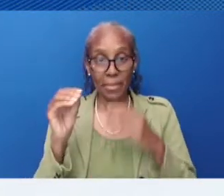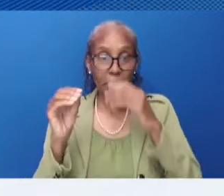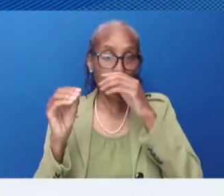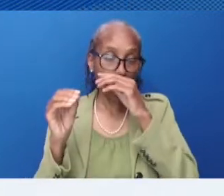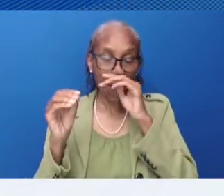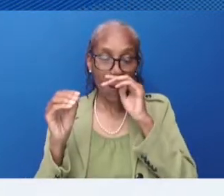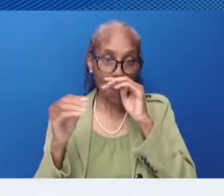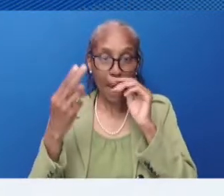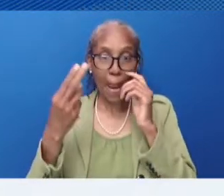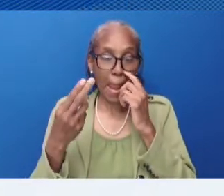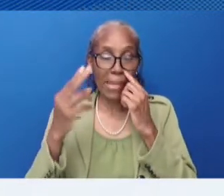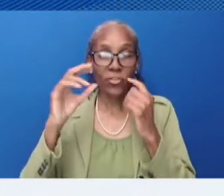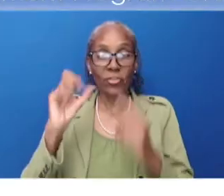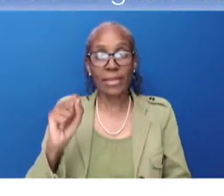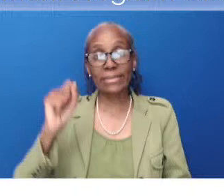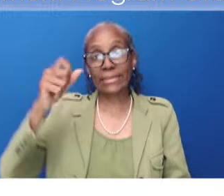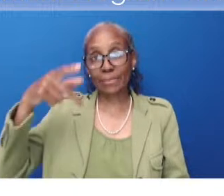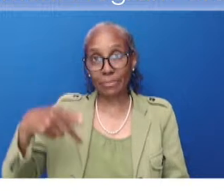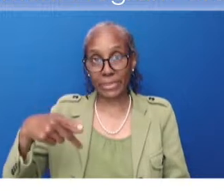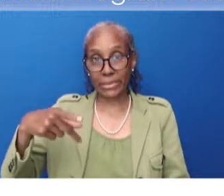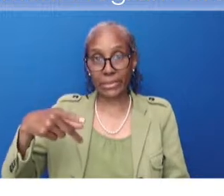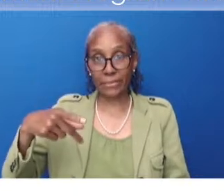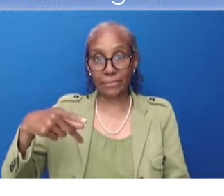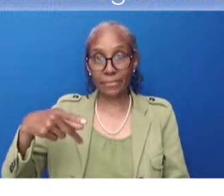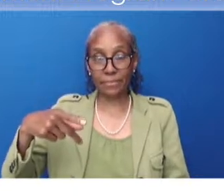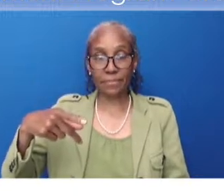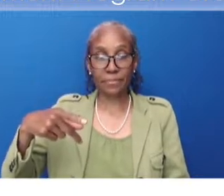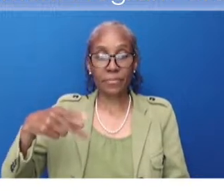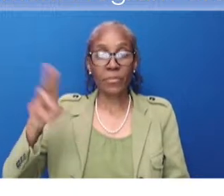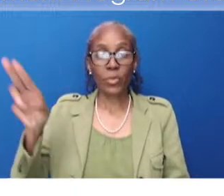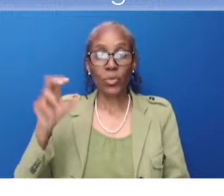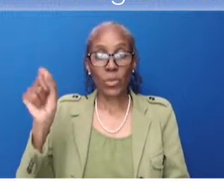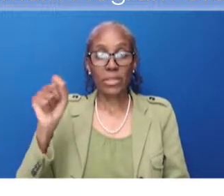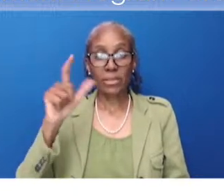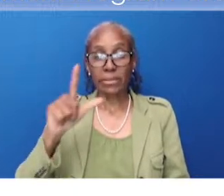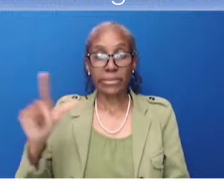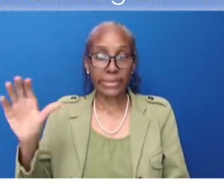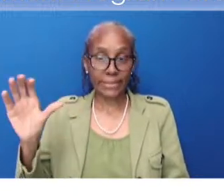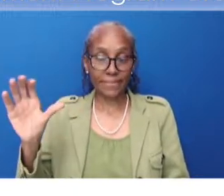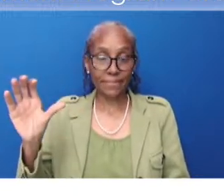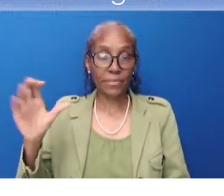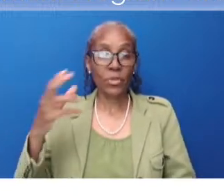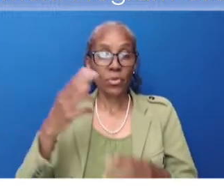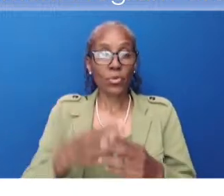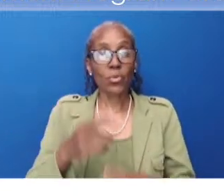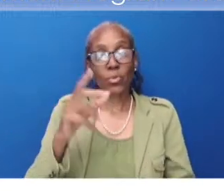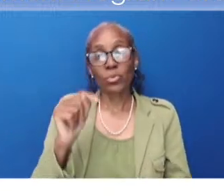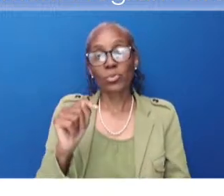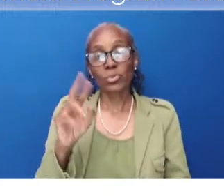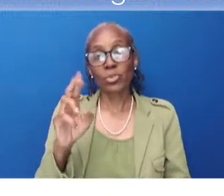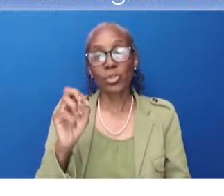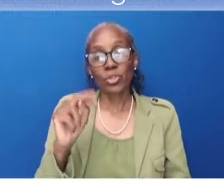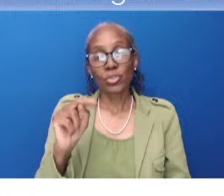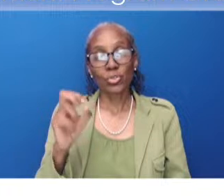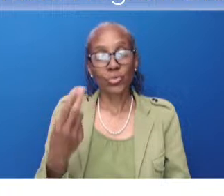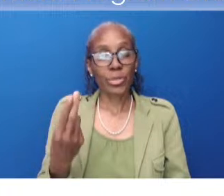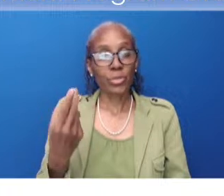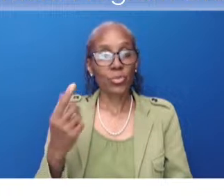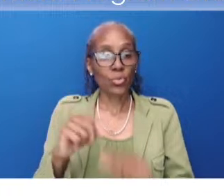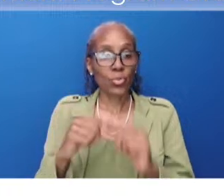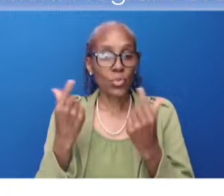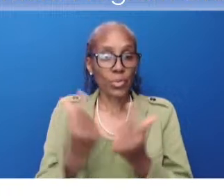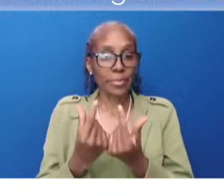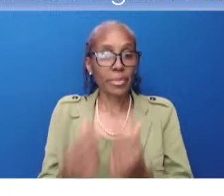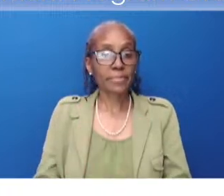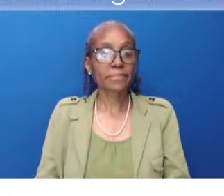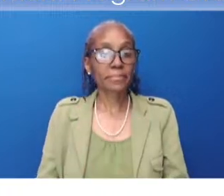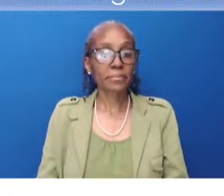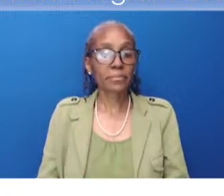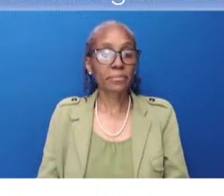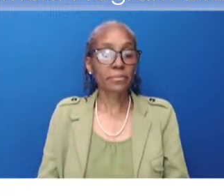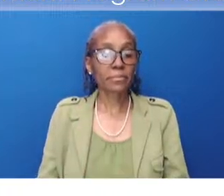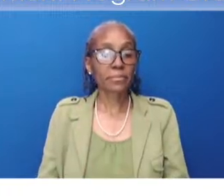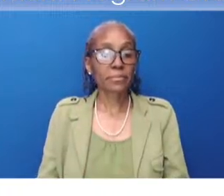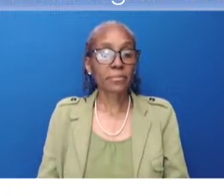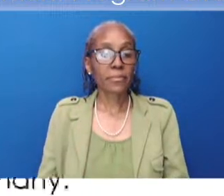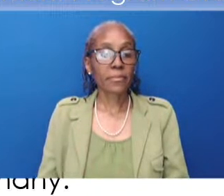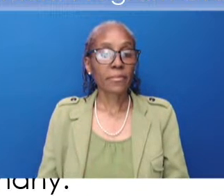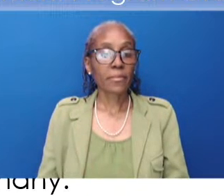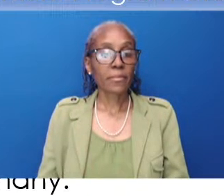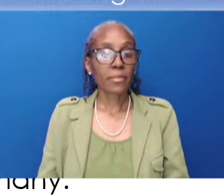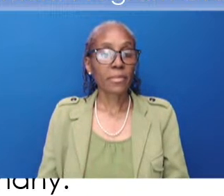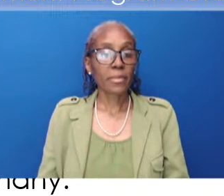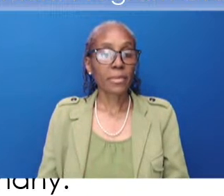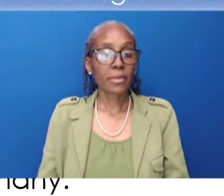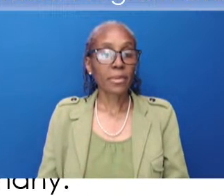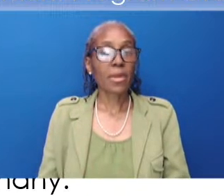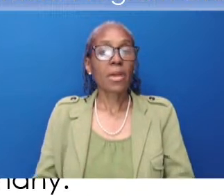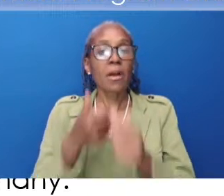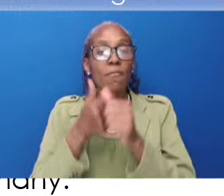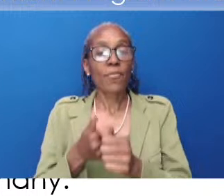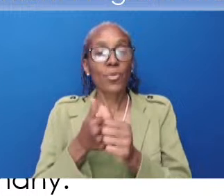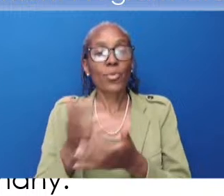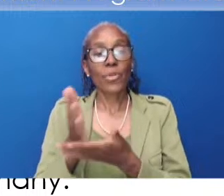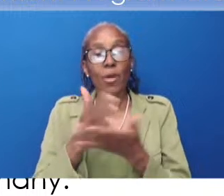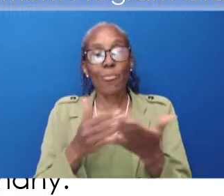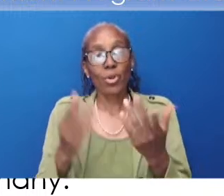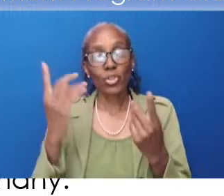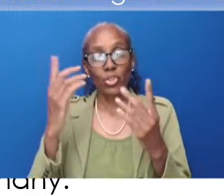CONSIDERING MECKLENBURG COUNTY.